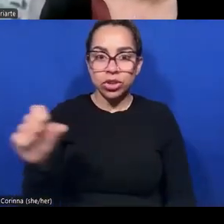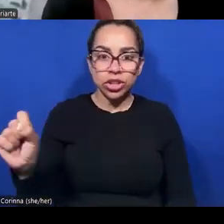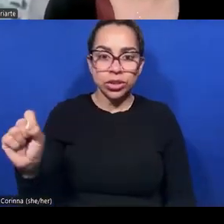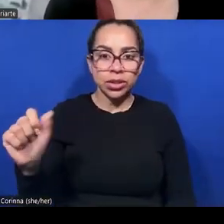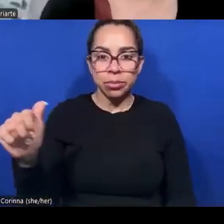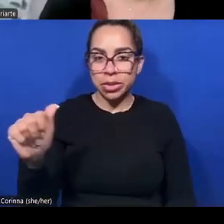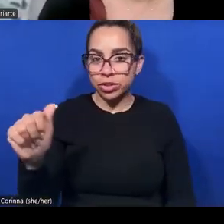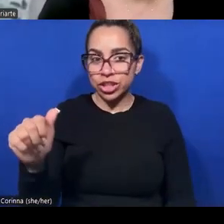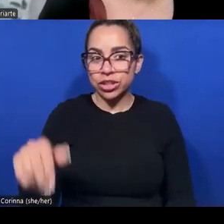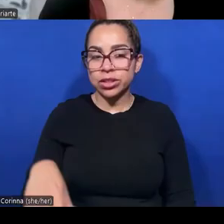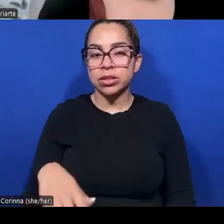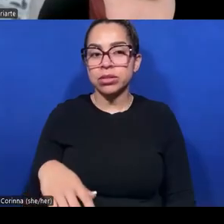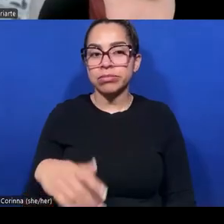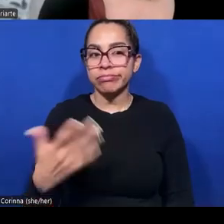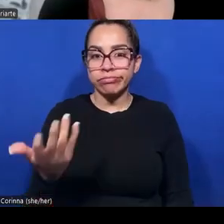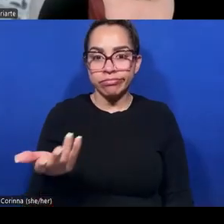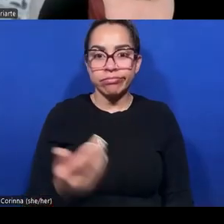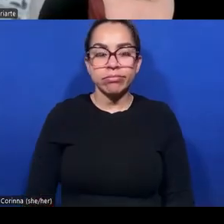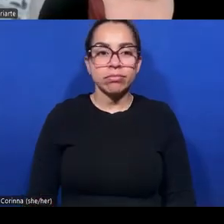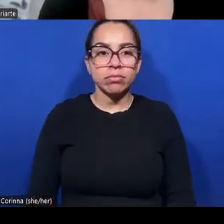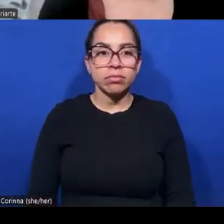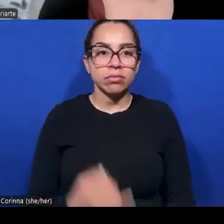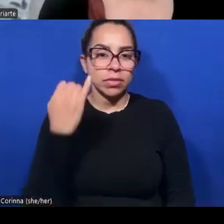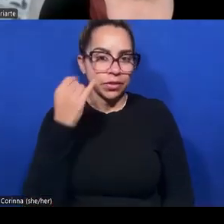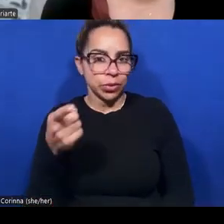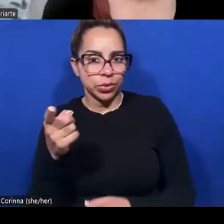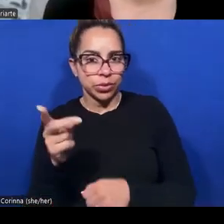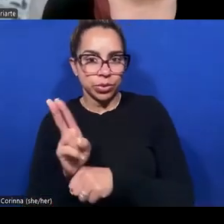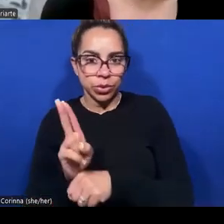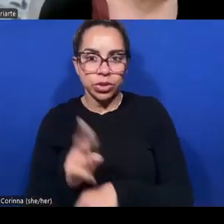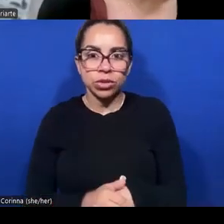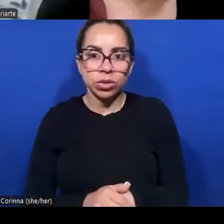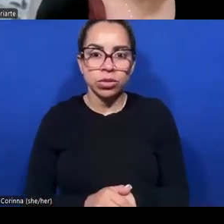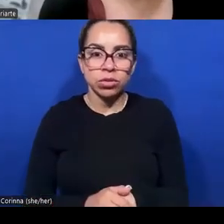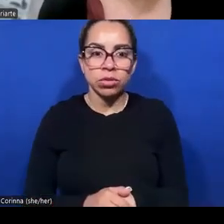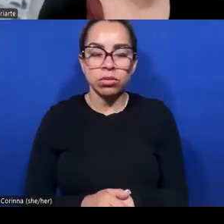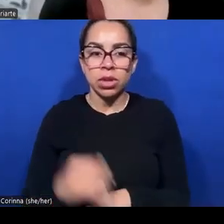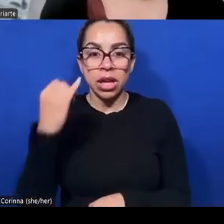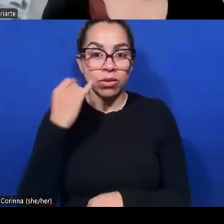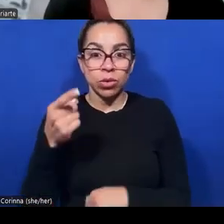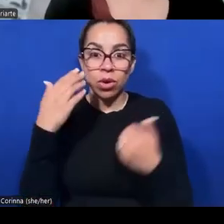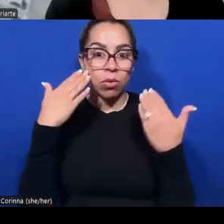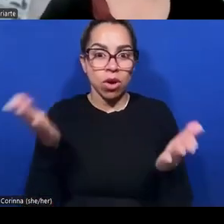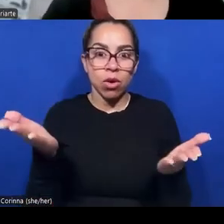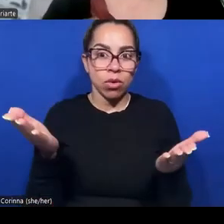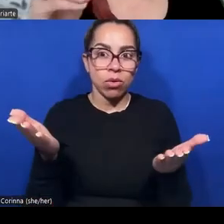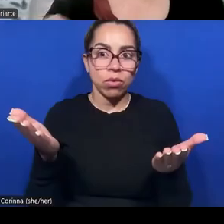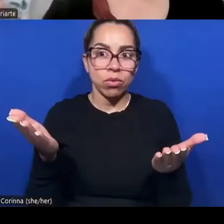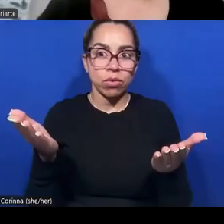that pertains to you. So, and if you do not know whether you want what you want to spend